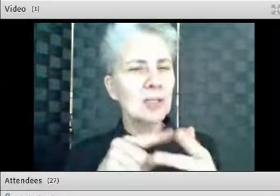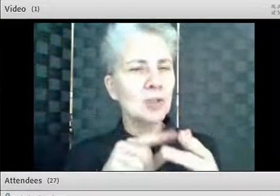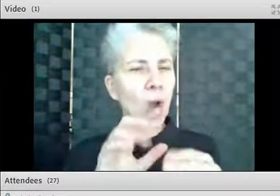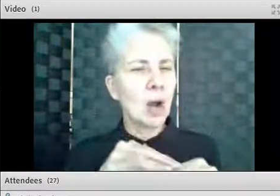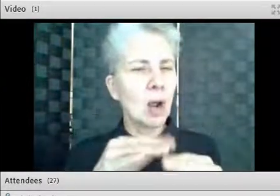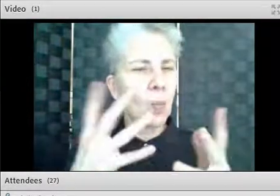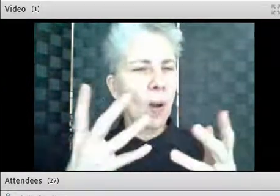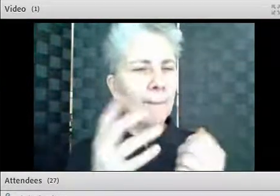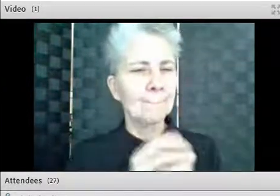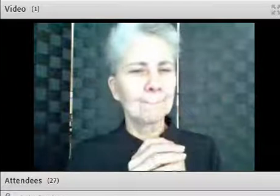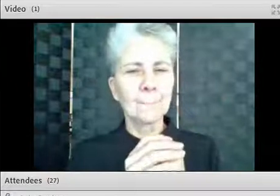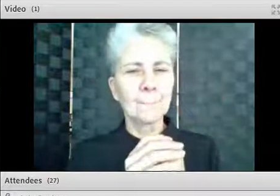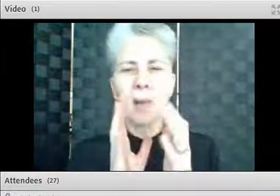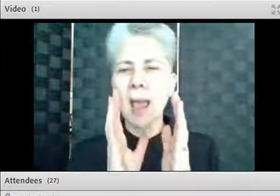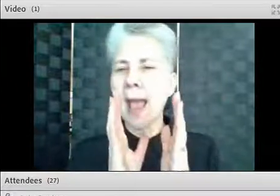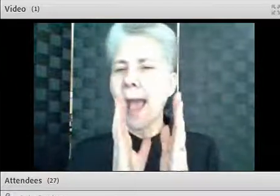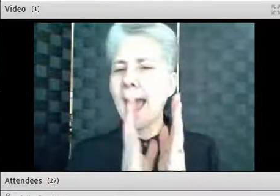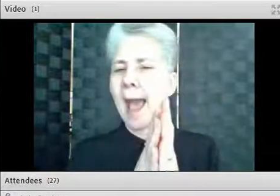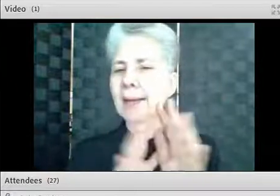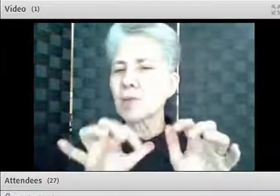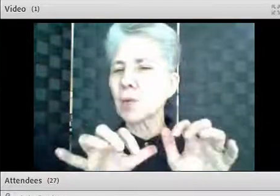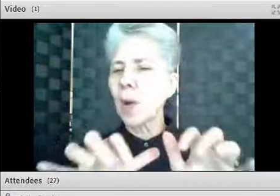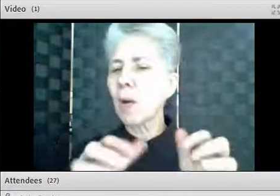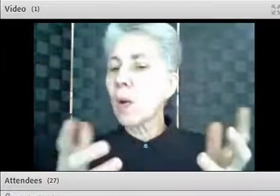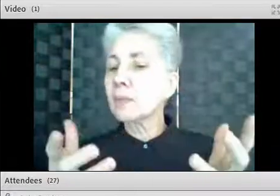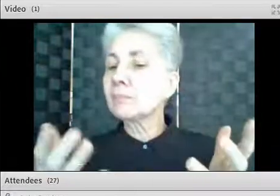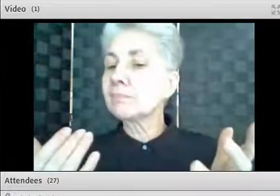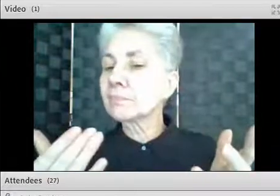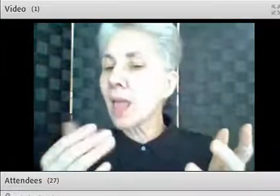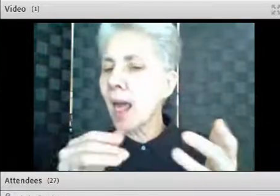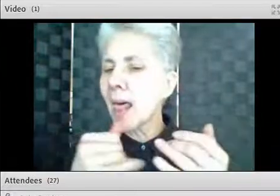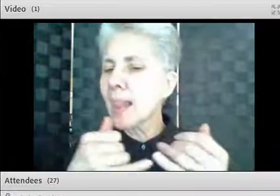I'm going to ask the crowd here. What line should I start on?